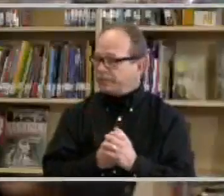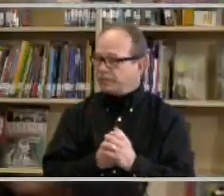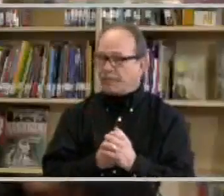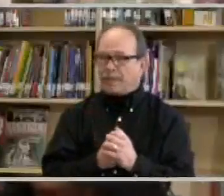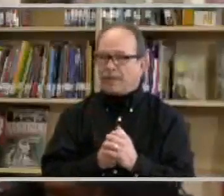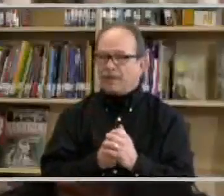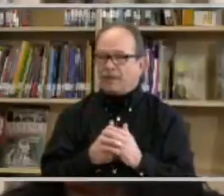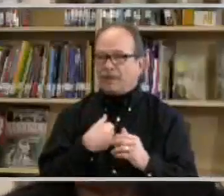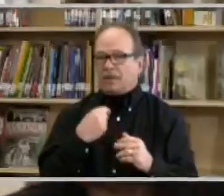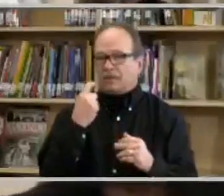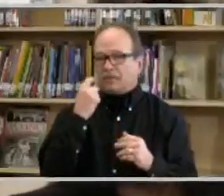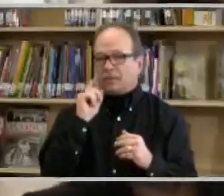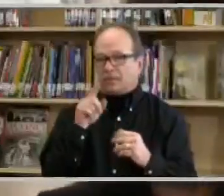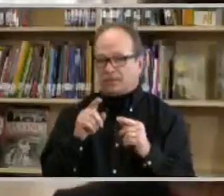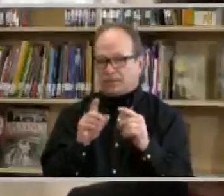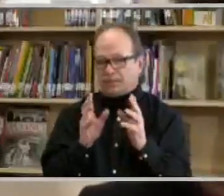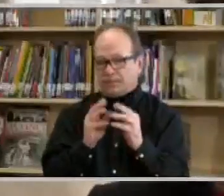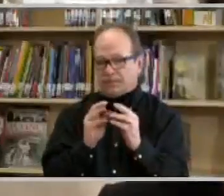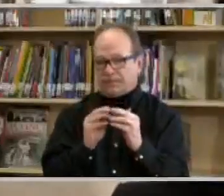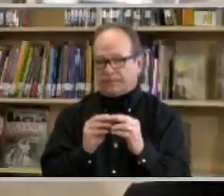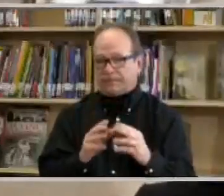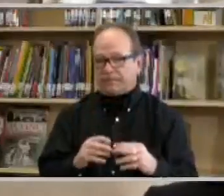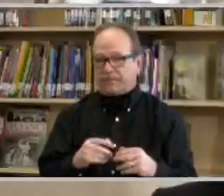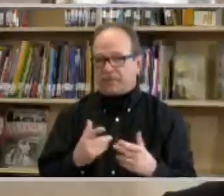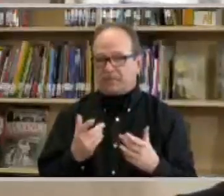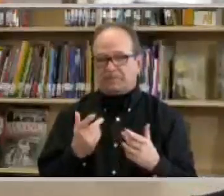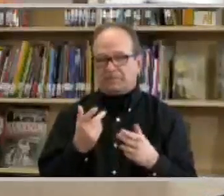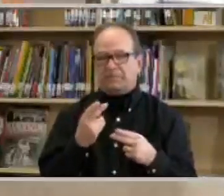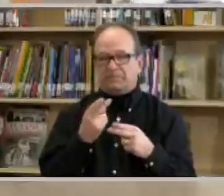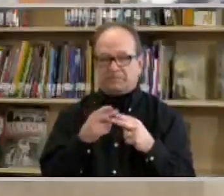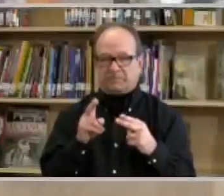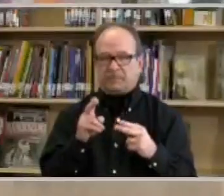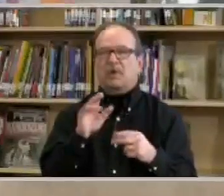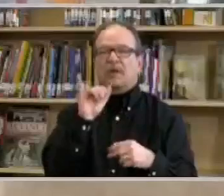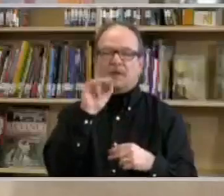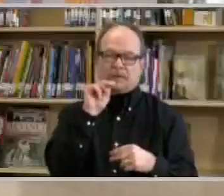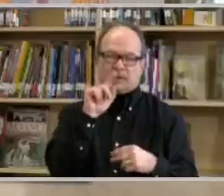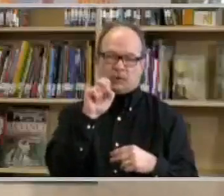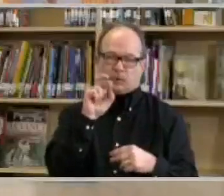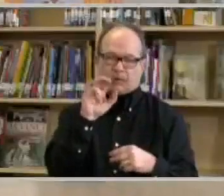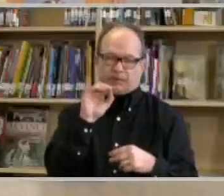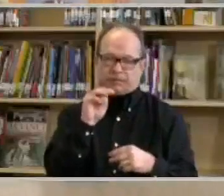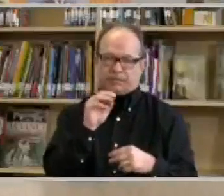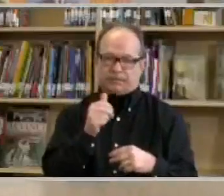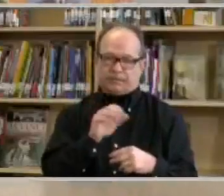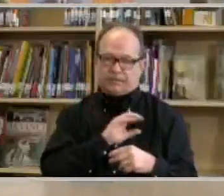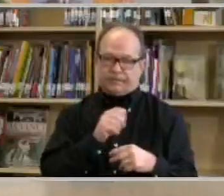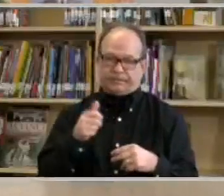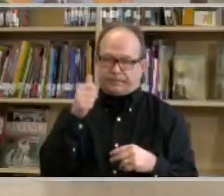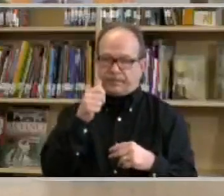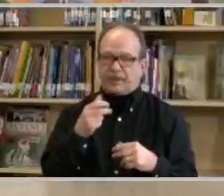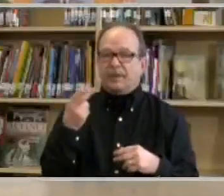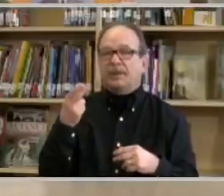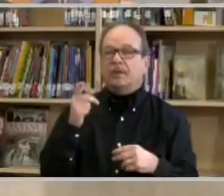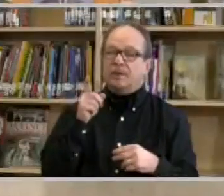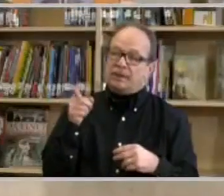ATTENDED A MEETING WITH INTERIM